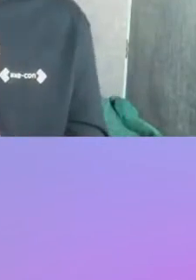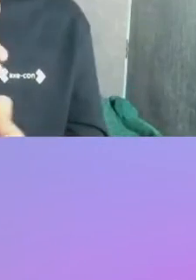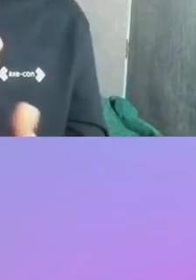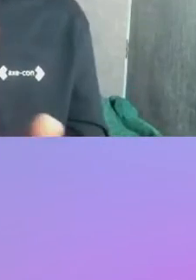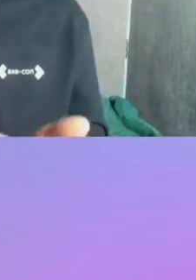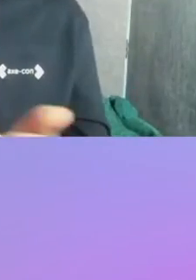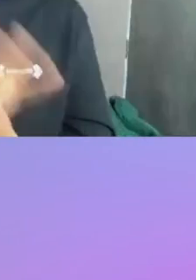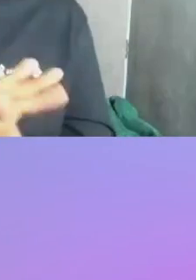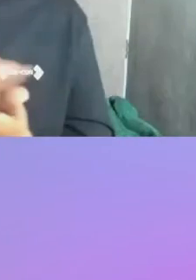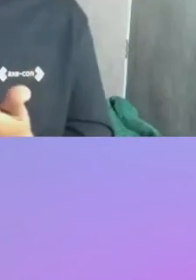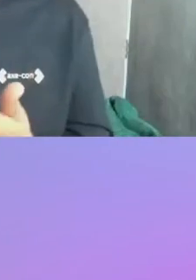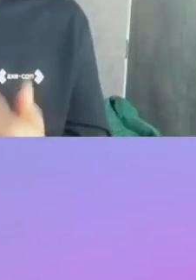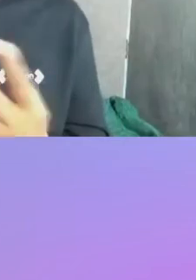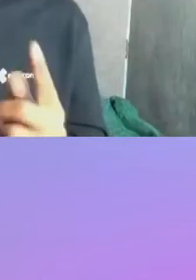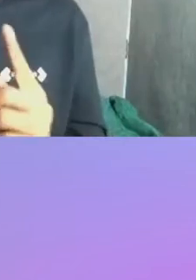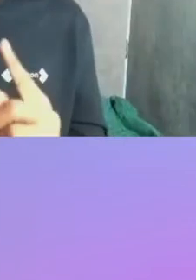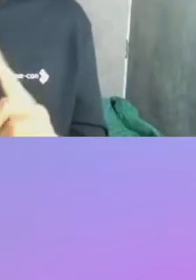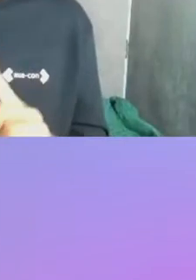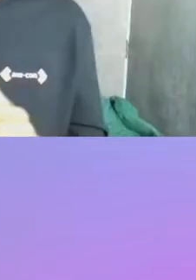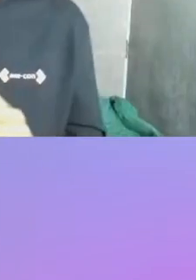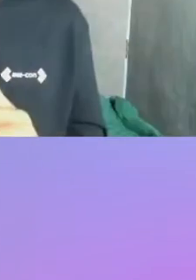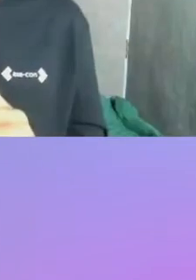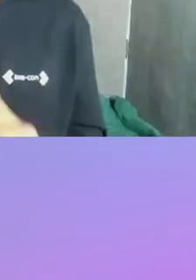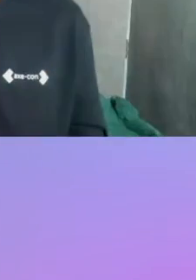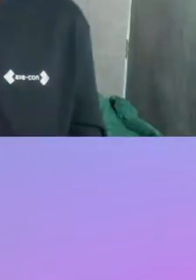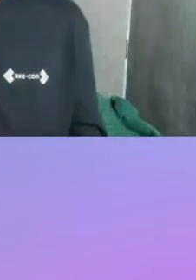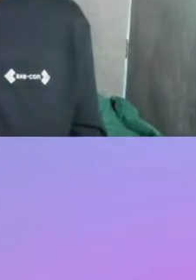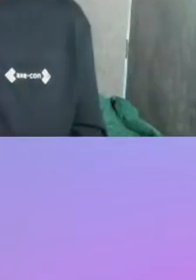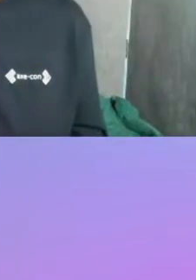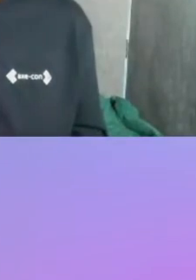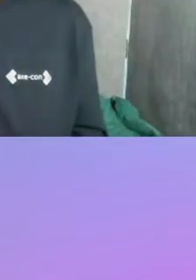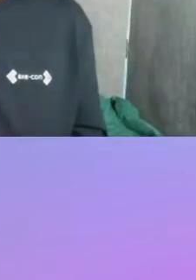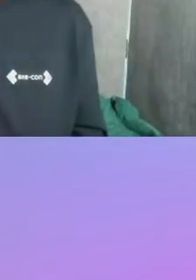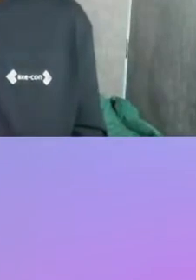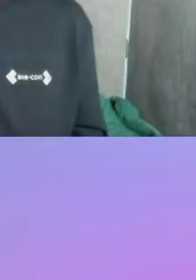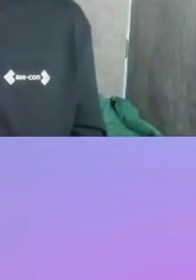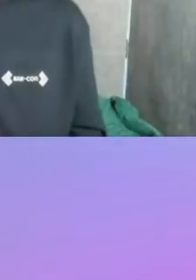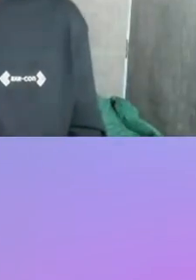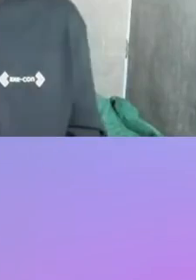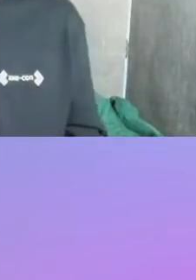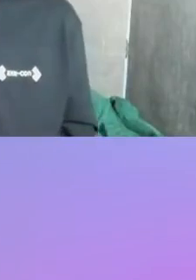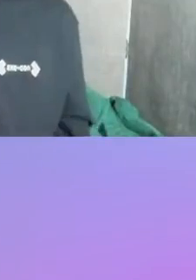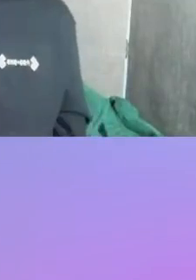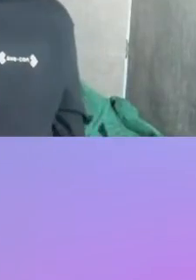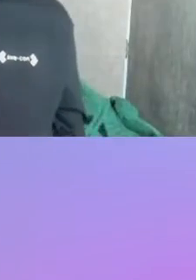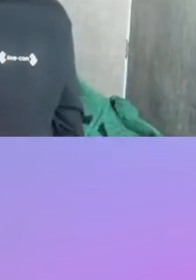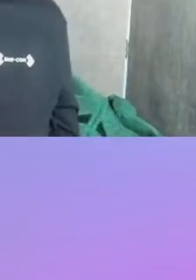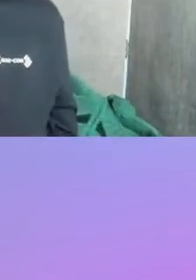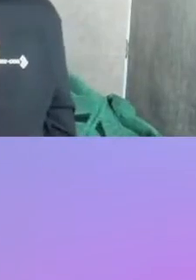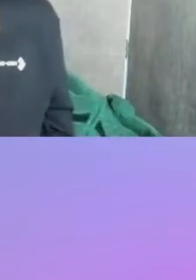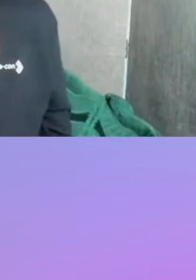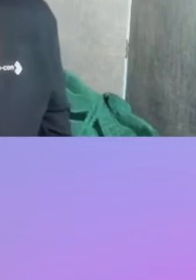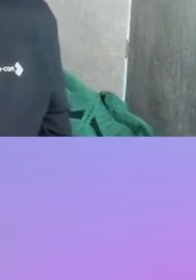please tweet. I like to say what you say. Contact. Or just visit my website to